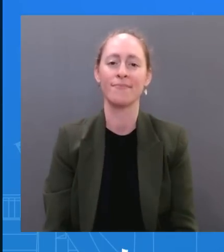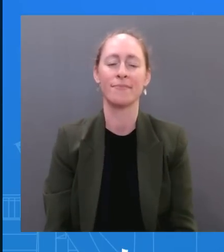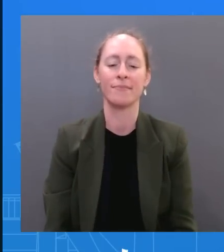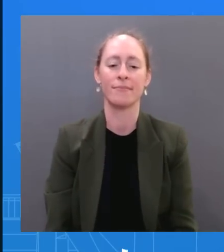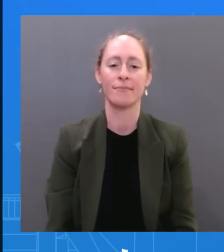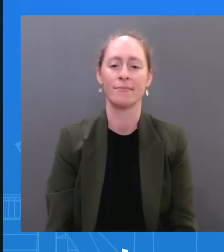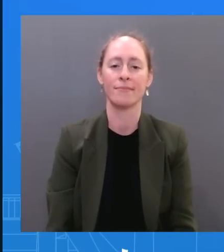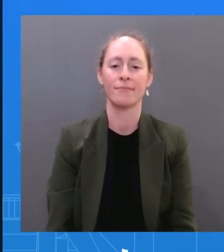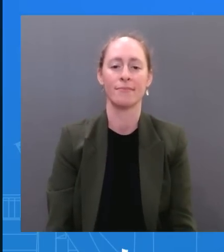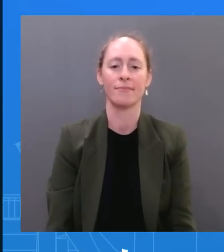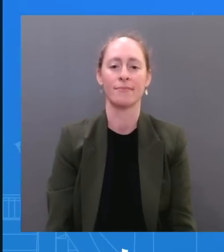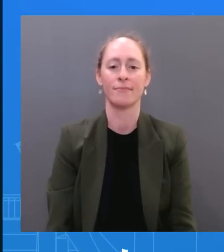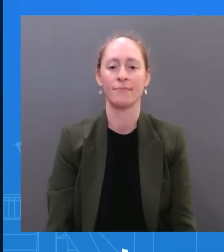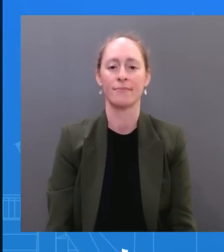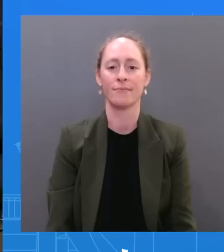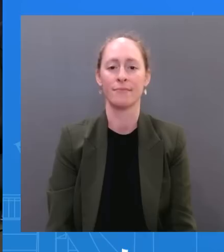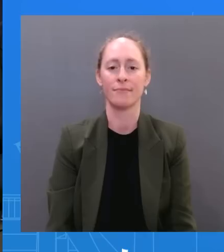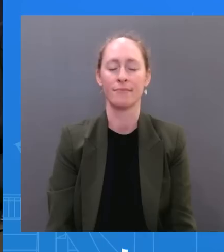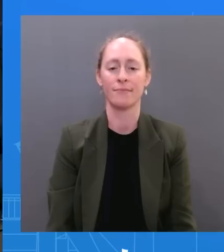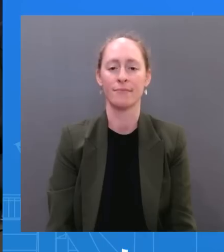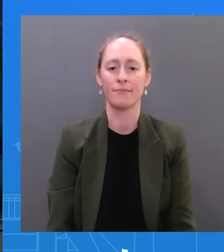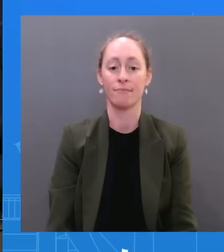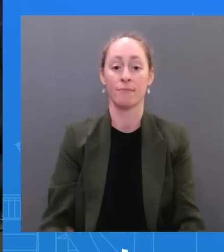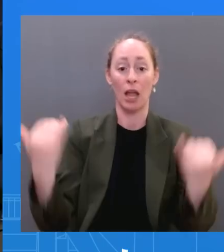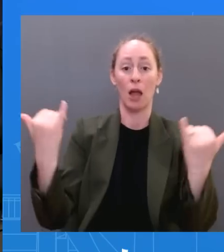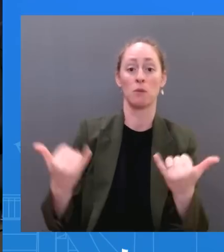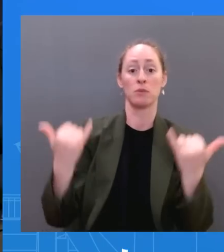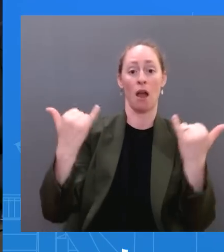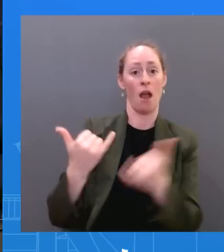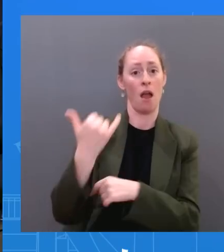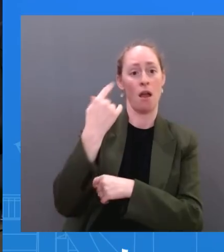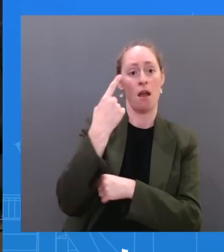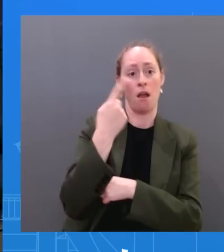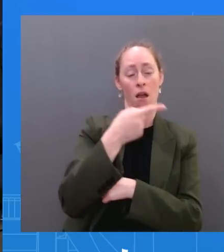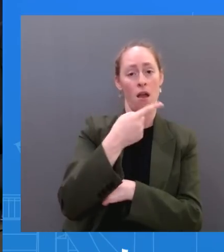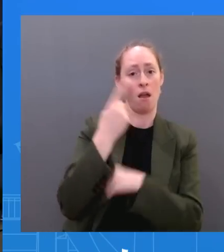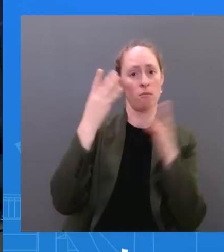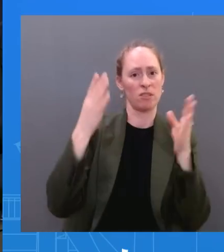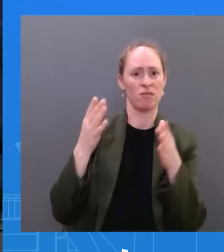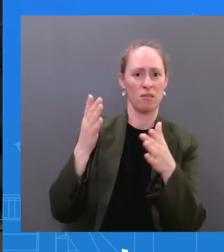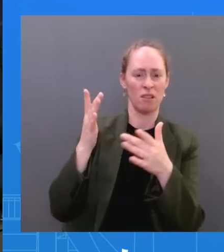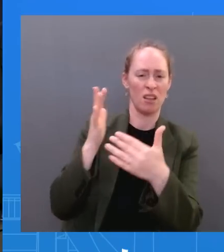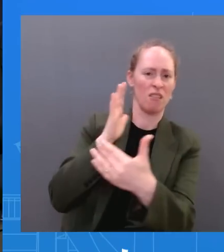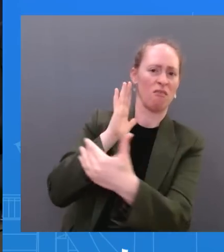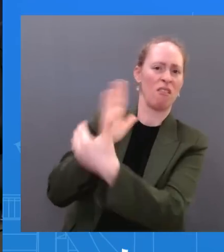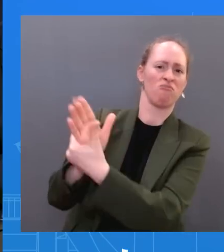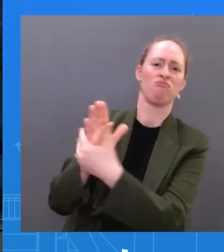The Press: -- by the father of a high school student who was killed in Parkland.